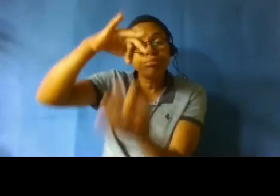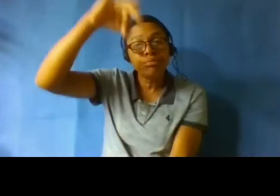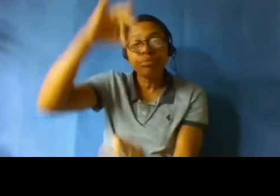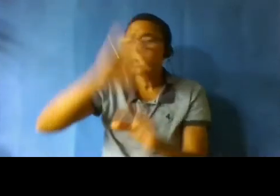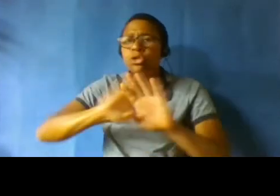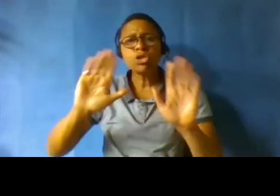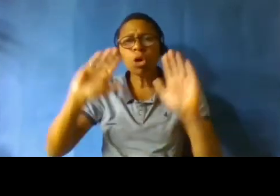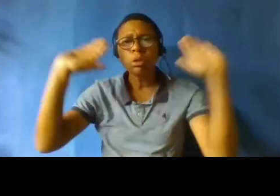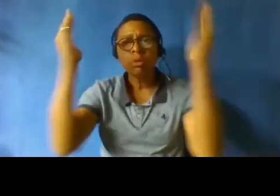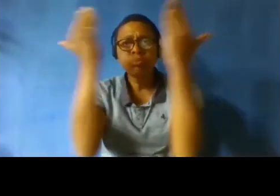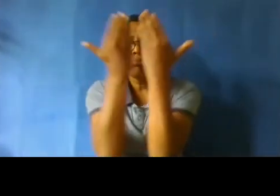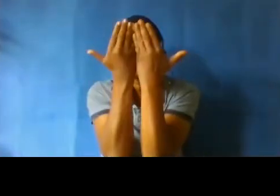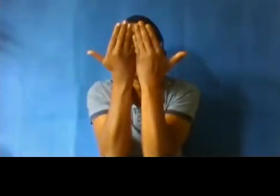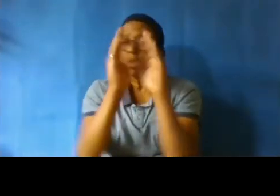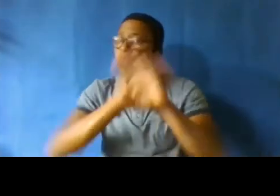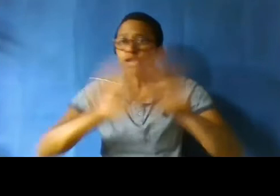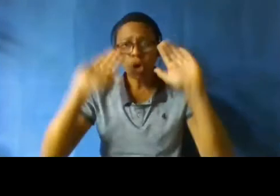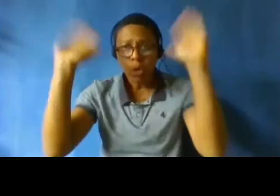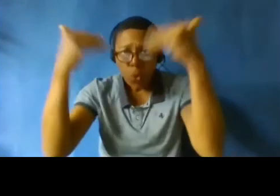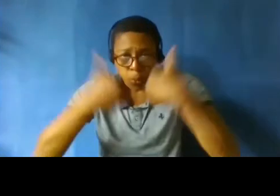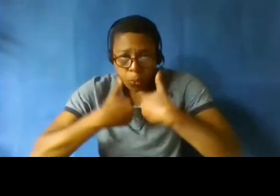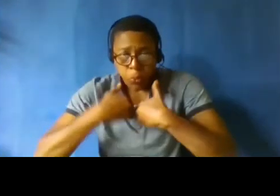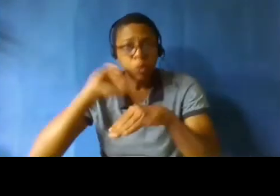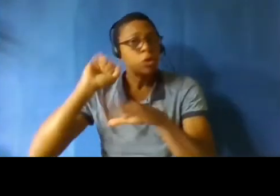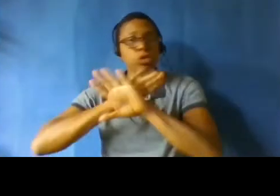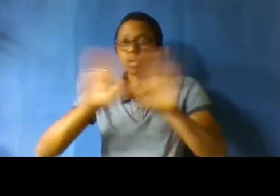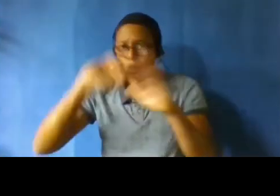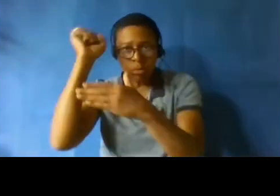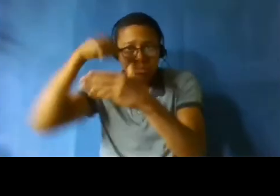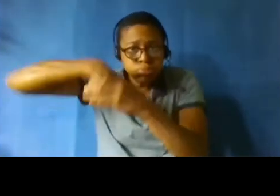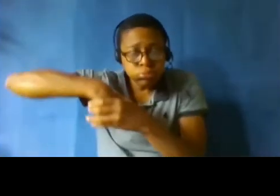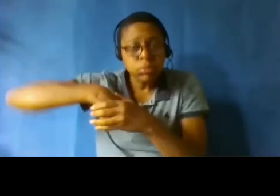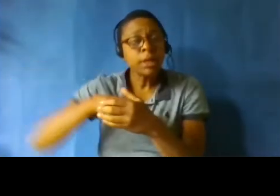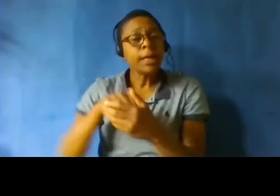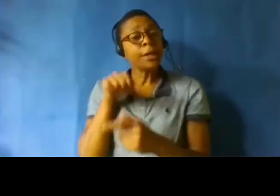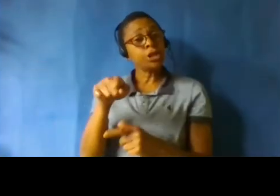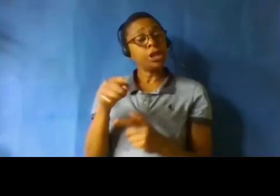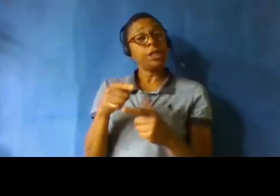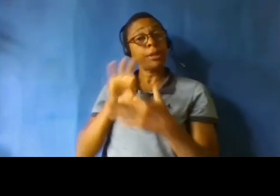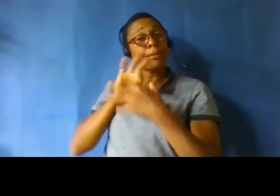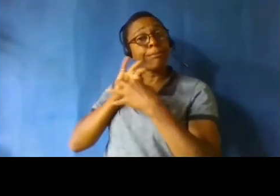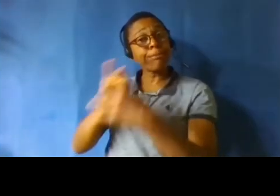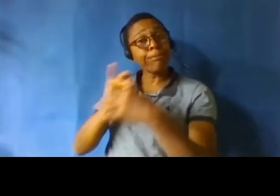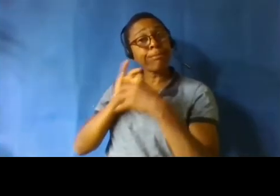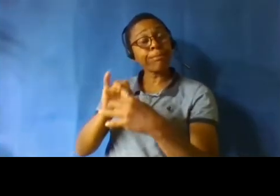language in her interactions with water fabric keyboards books and air she